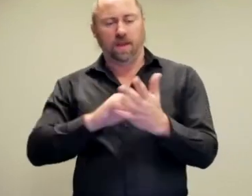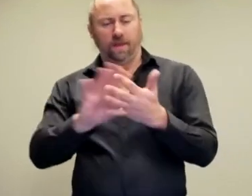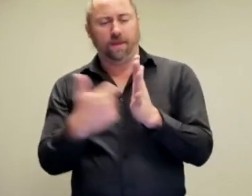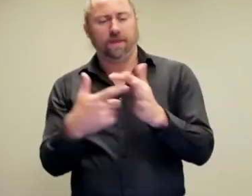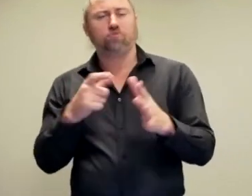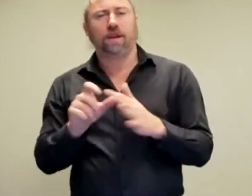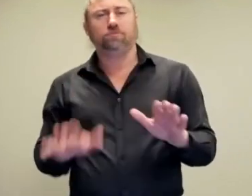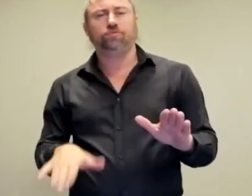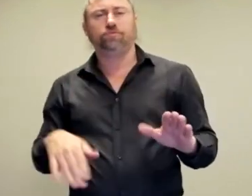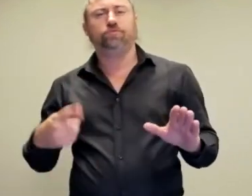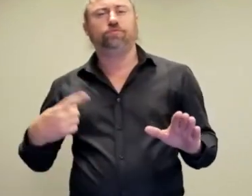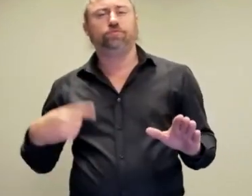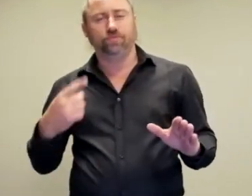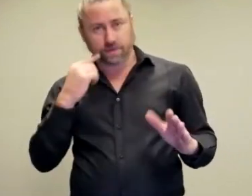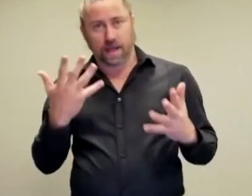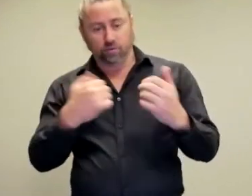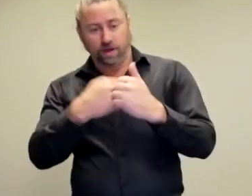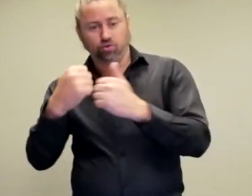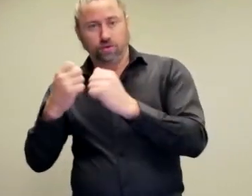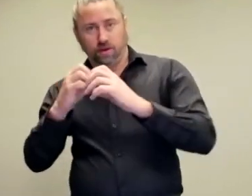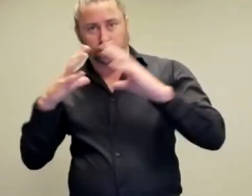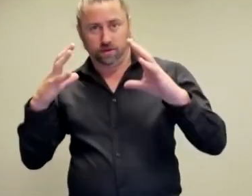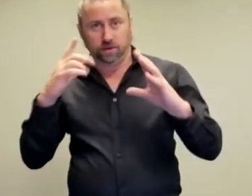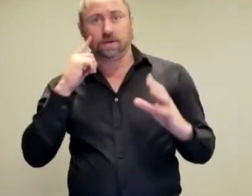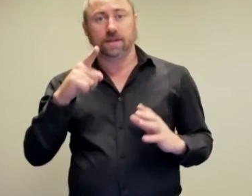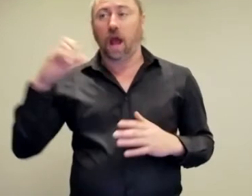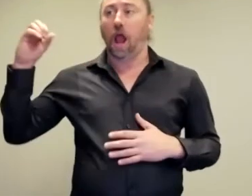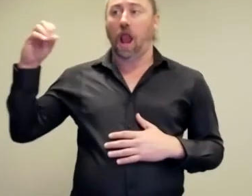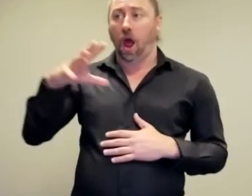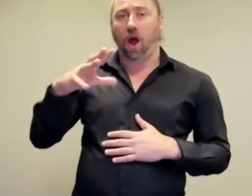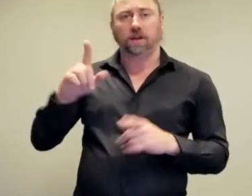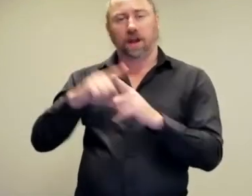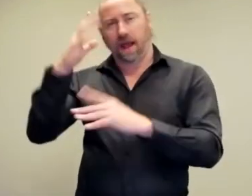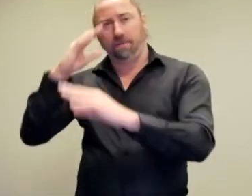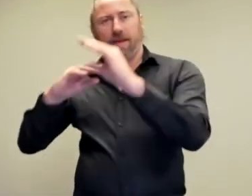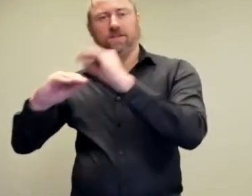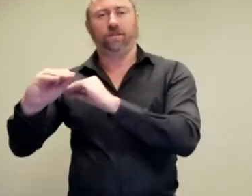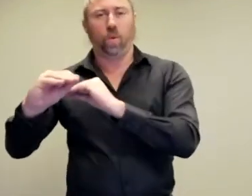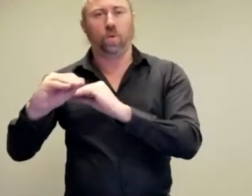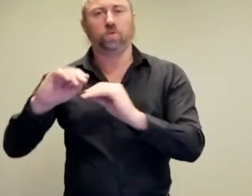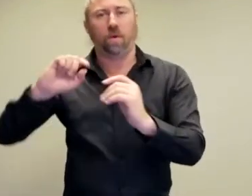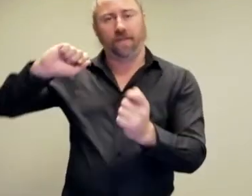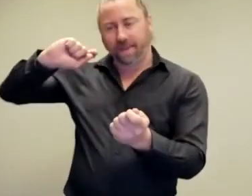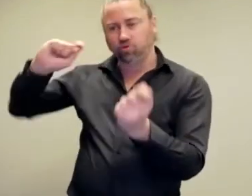the structure. In this work, light is a metaphoric thread of vibrant transitions reflected from